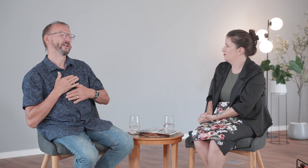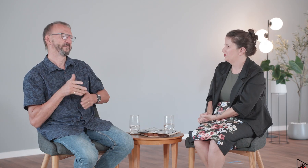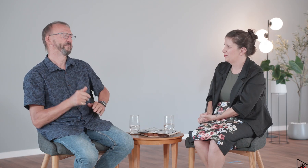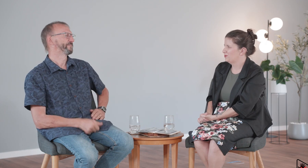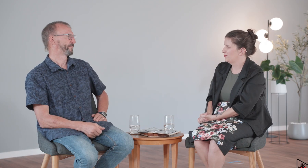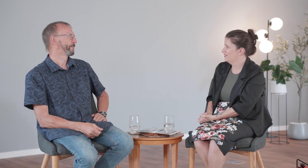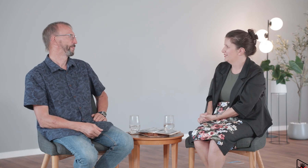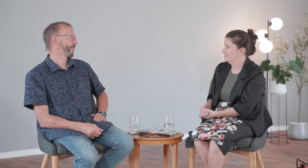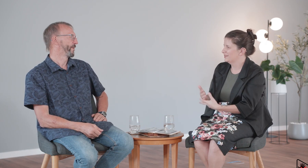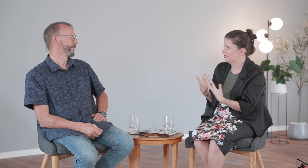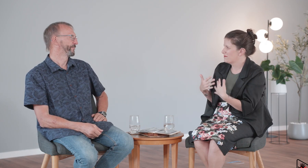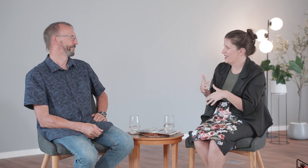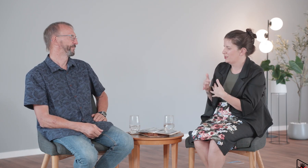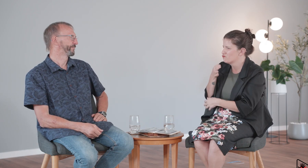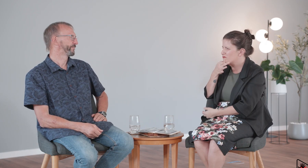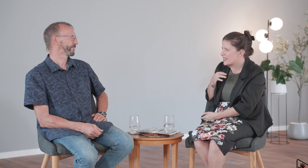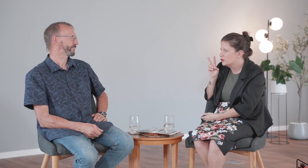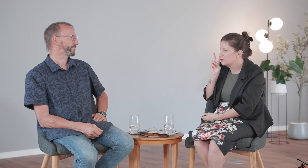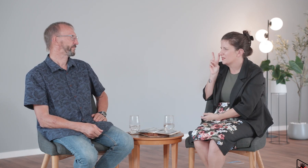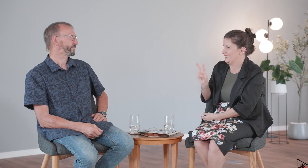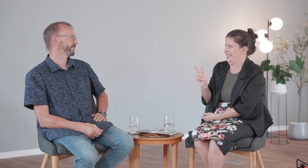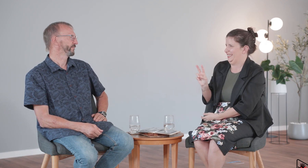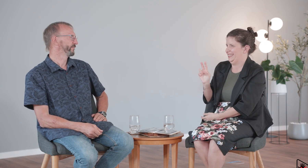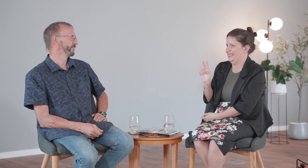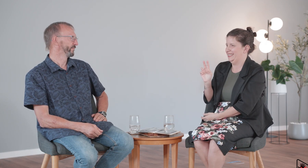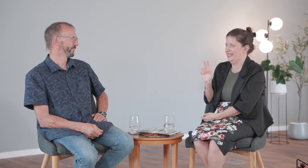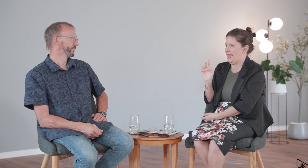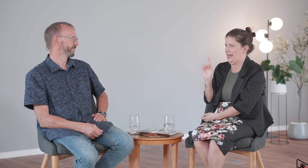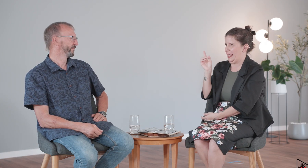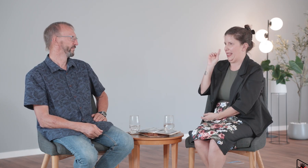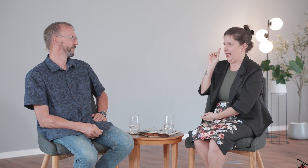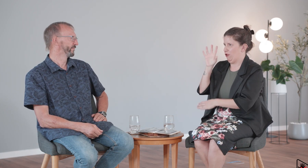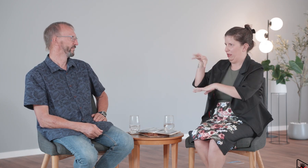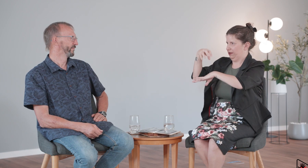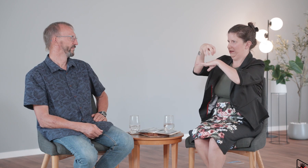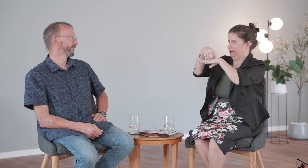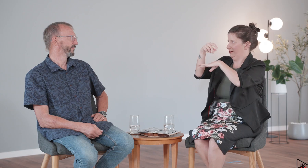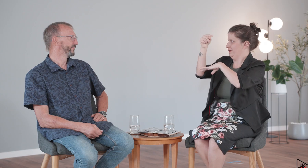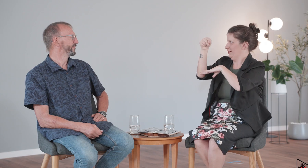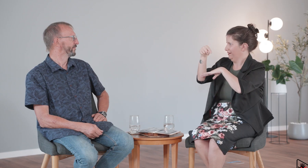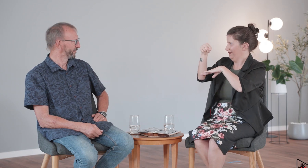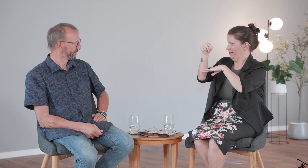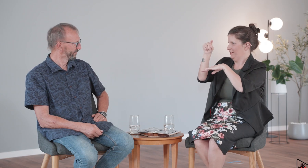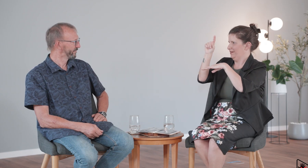so good with Deaf people. I just really liked it there. It's amazing. It's it's quite rare to see